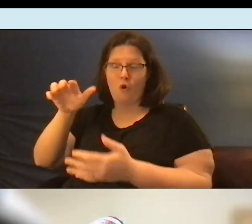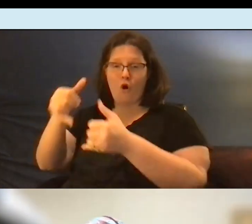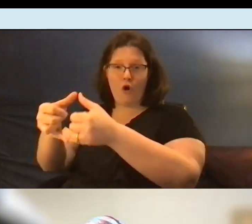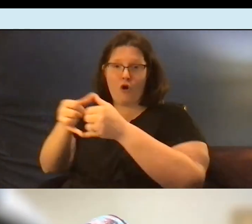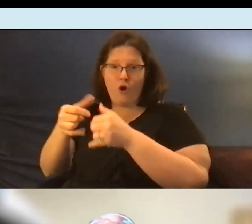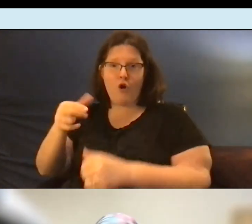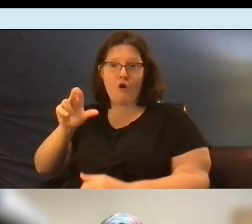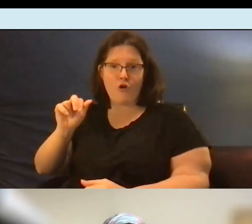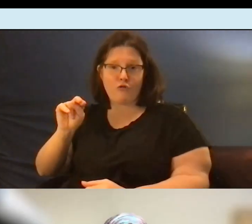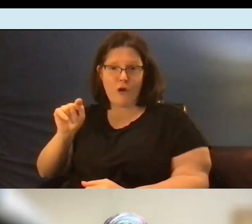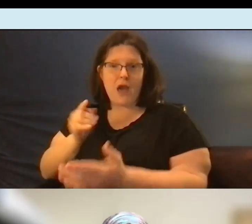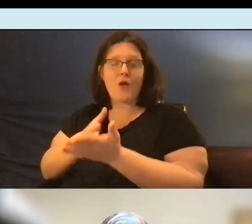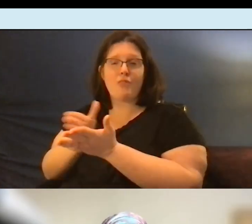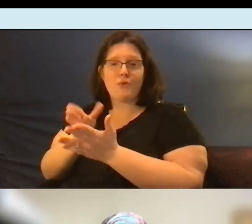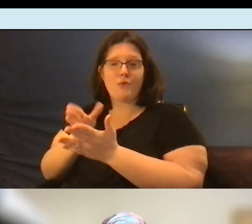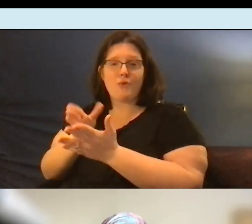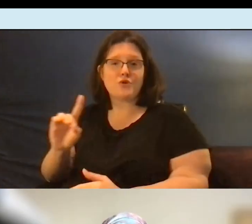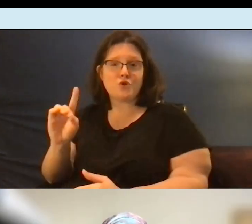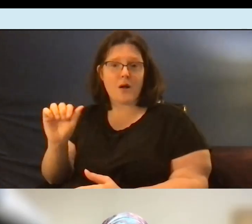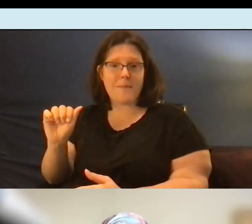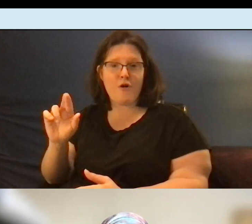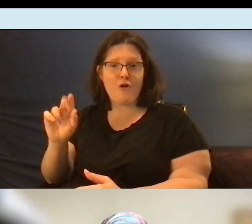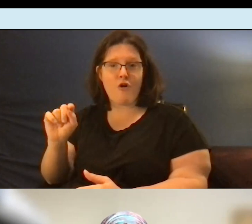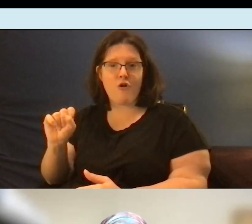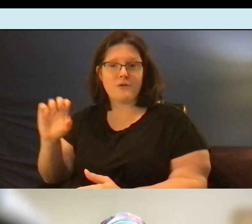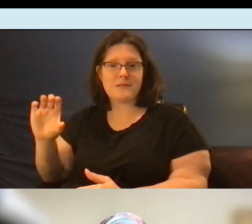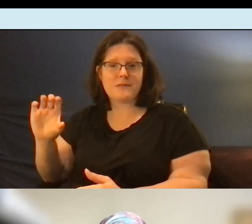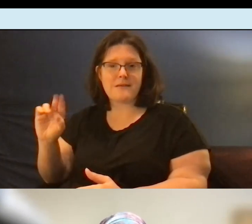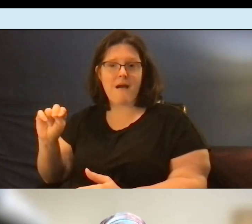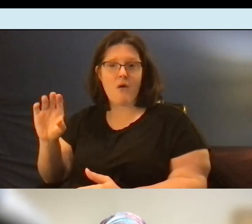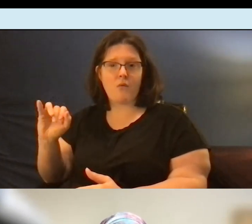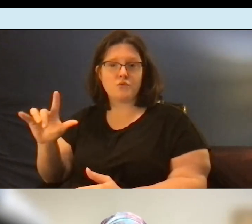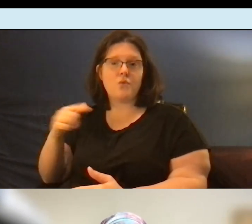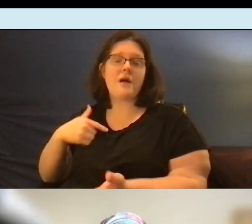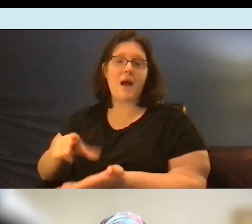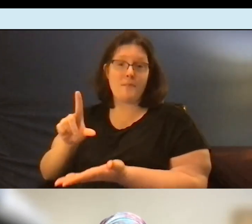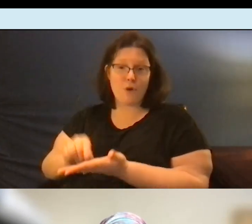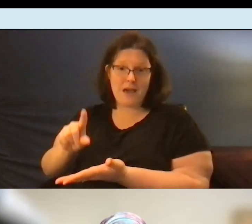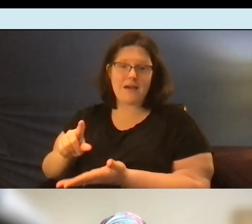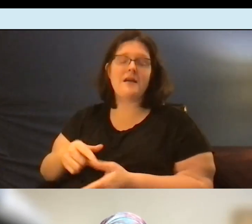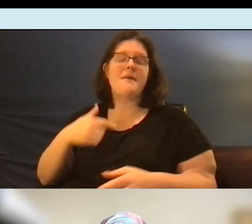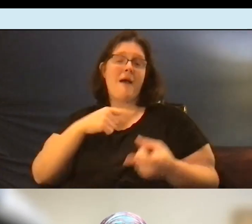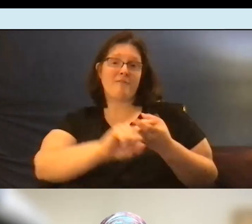um I got the grant and then I was able to actually print, I also had a friend Chloe Crawford who was